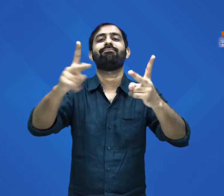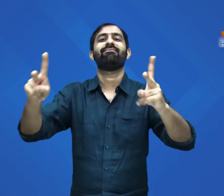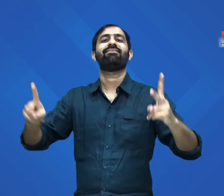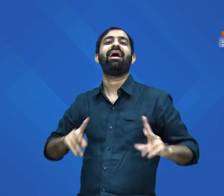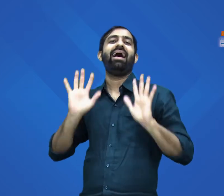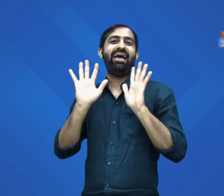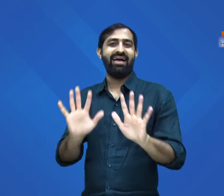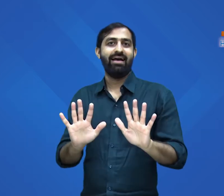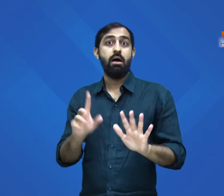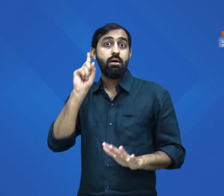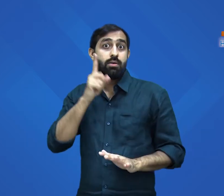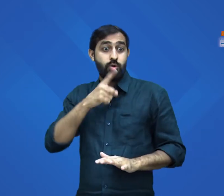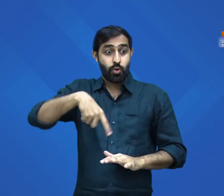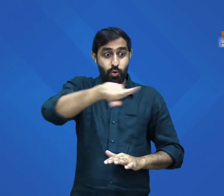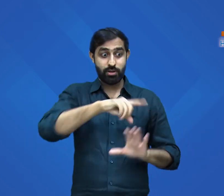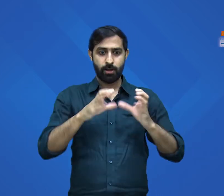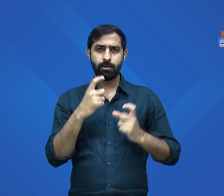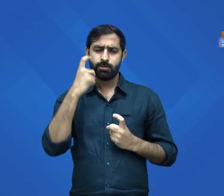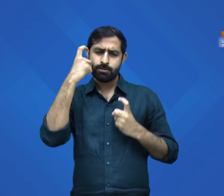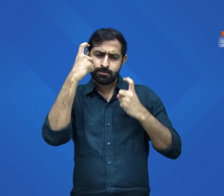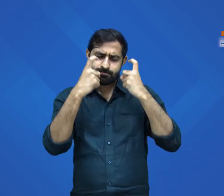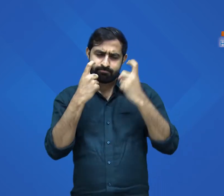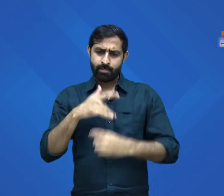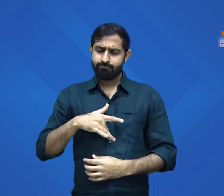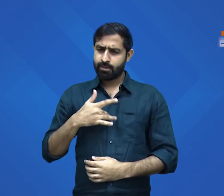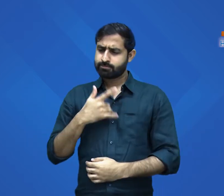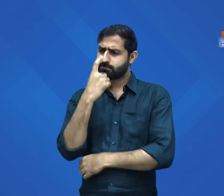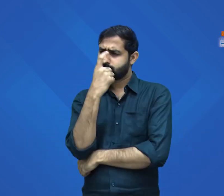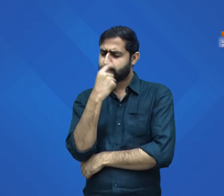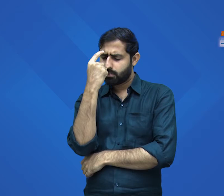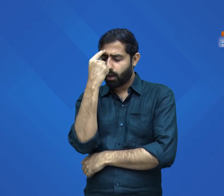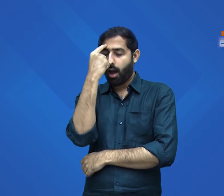Similarly, all the people think in different languages. Building thoughts is a continuous process.